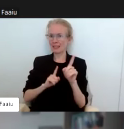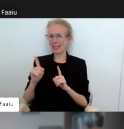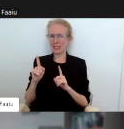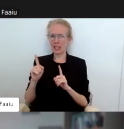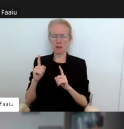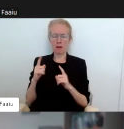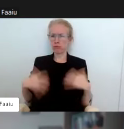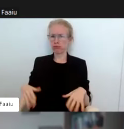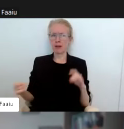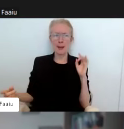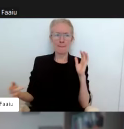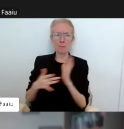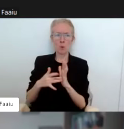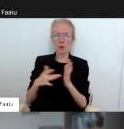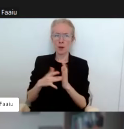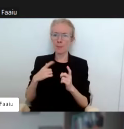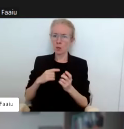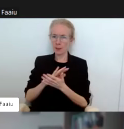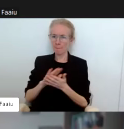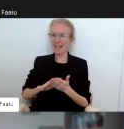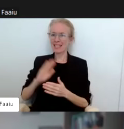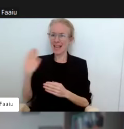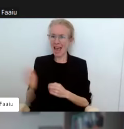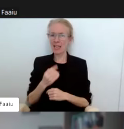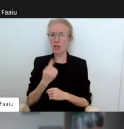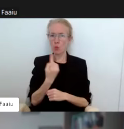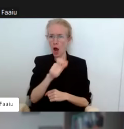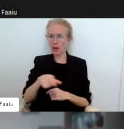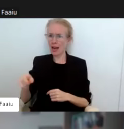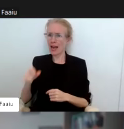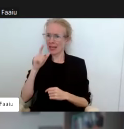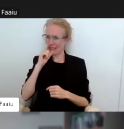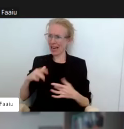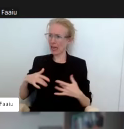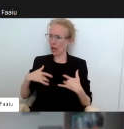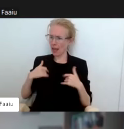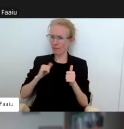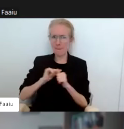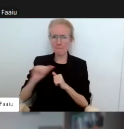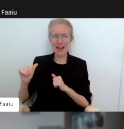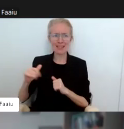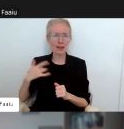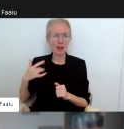Brown, it wasn't Christopher Luxon either. It was Pericles shown here,